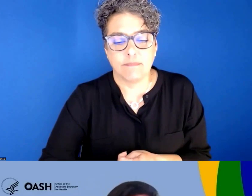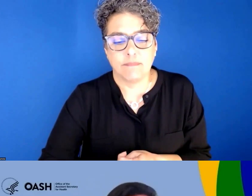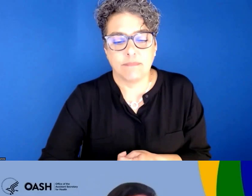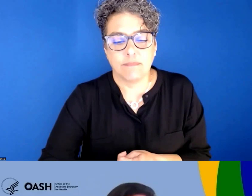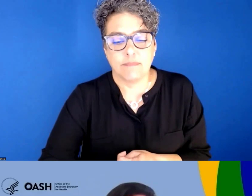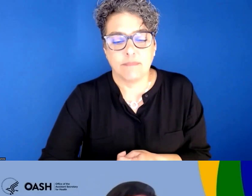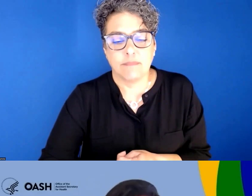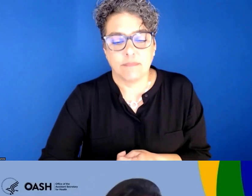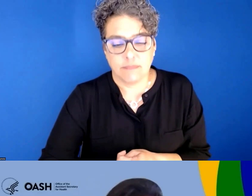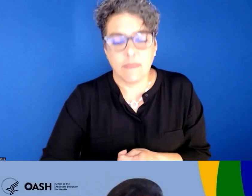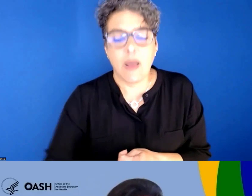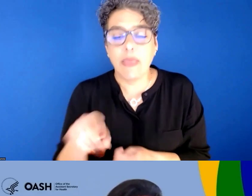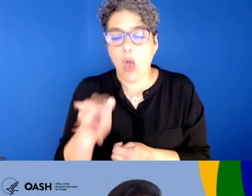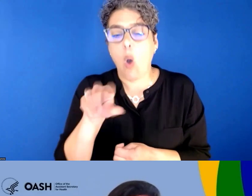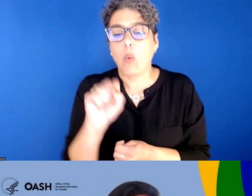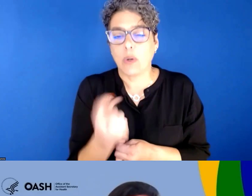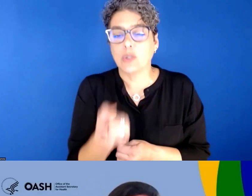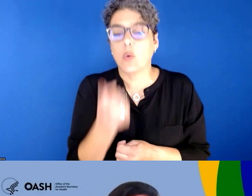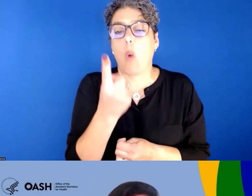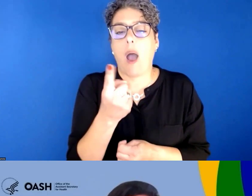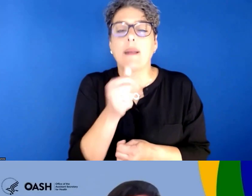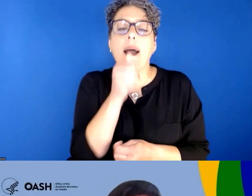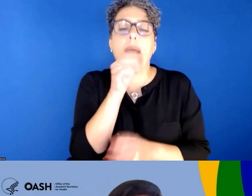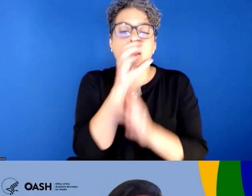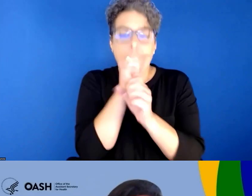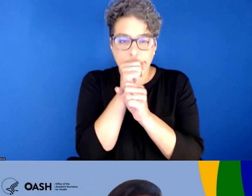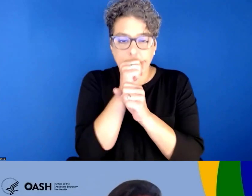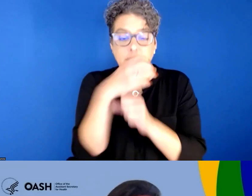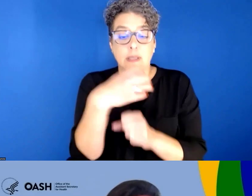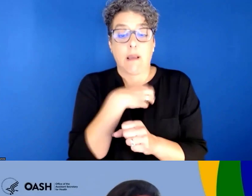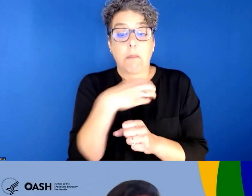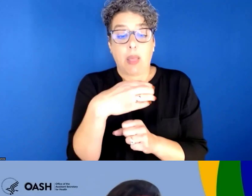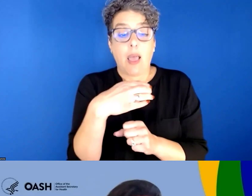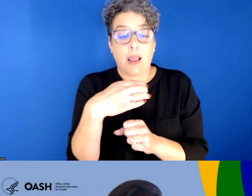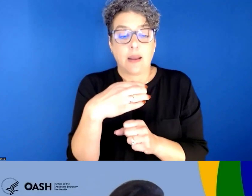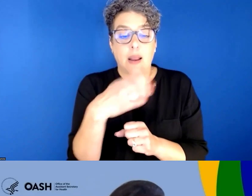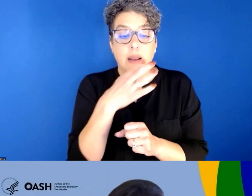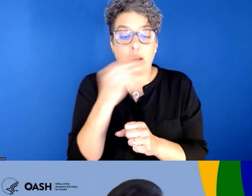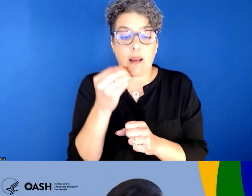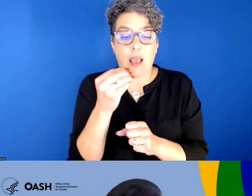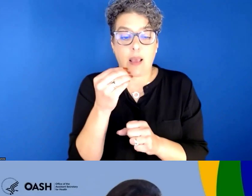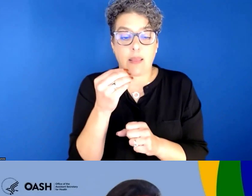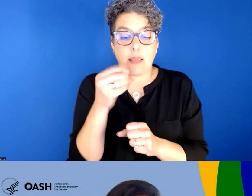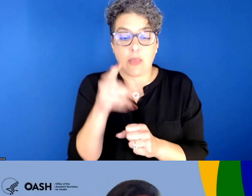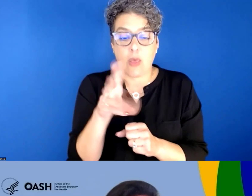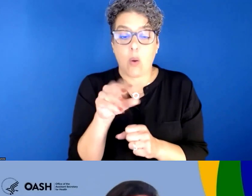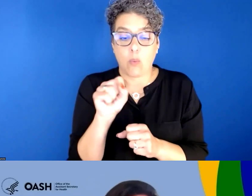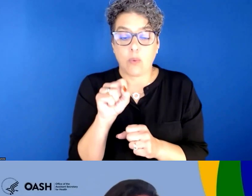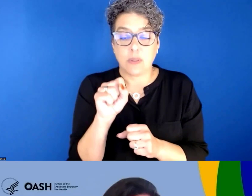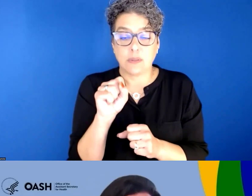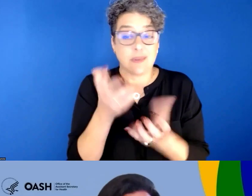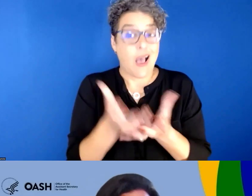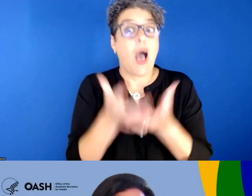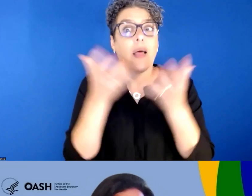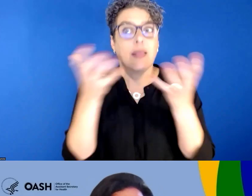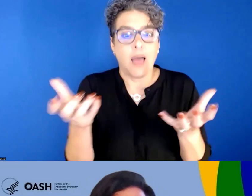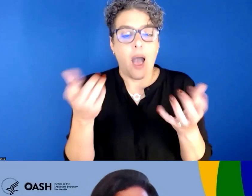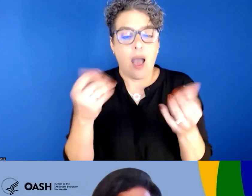sent us a lot of allegations and then it went down because whatever reasons, but we still get anonymous allegations.